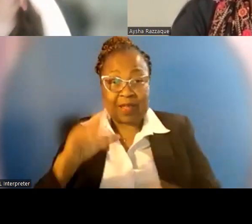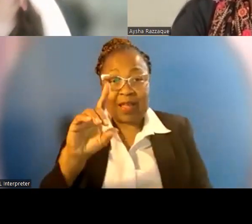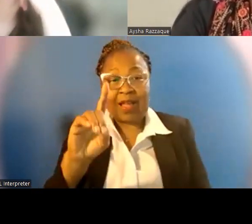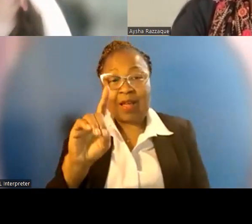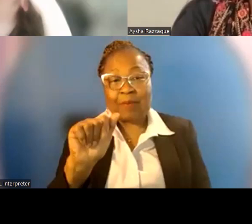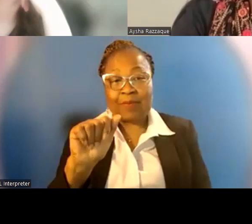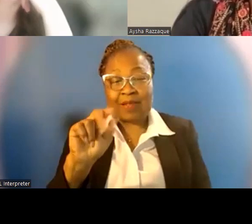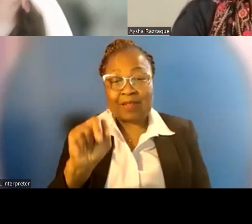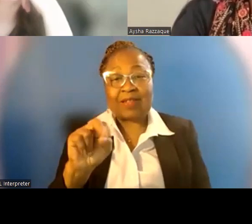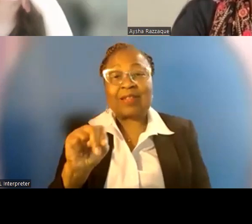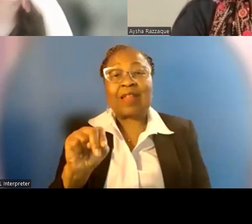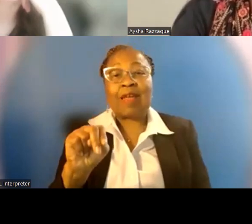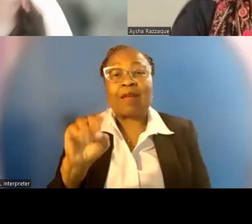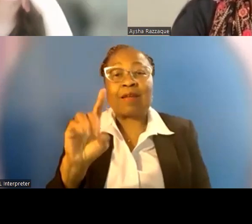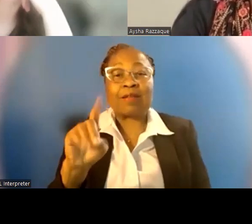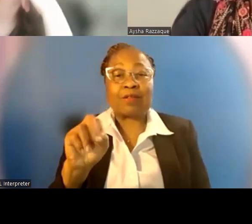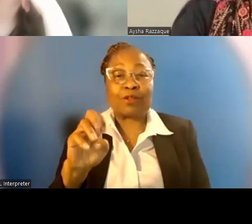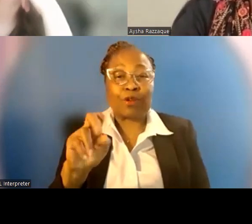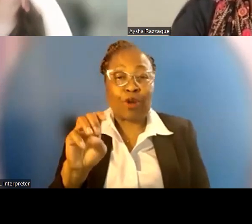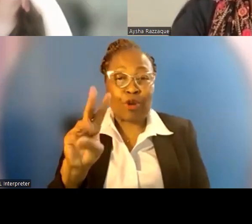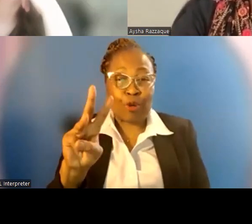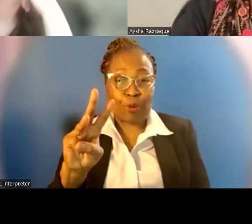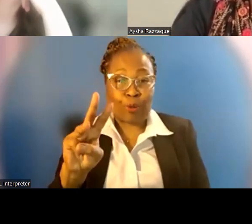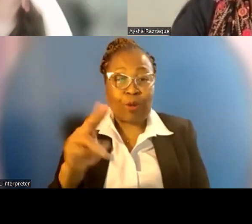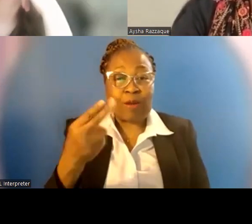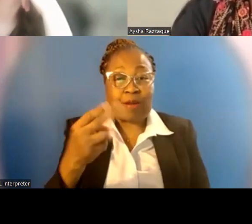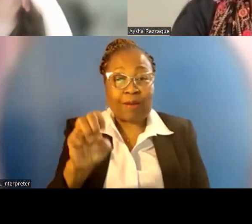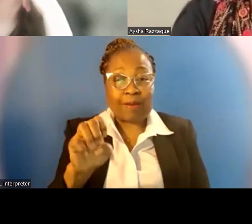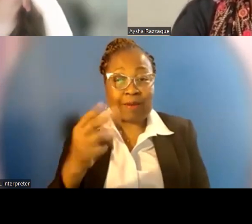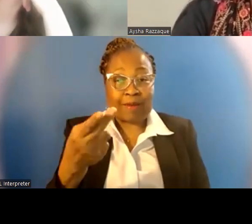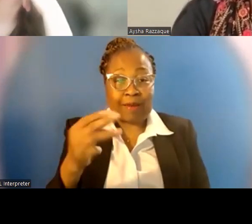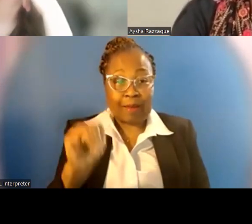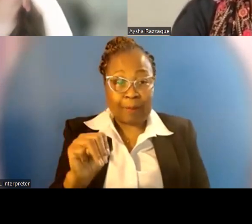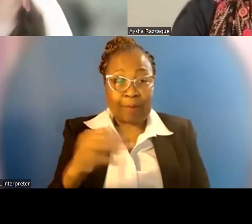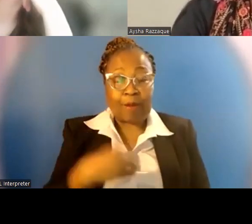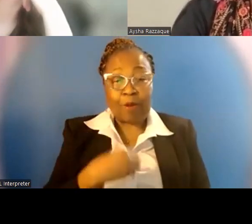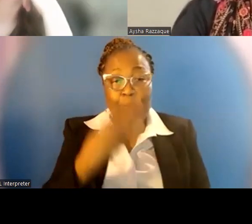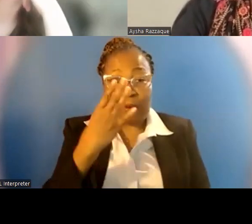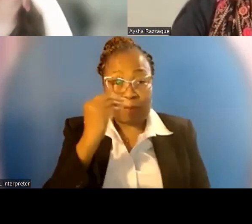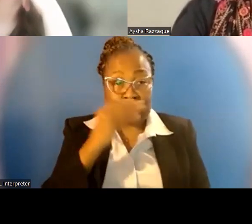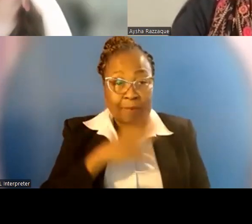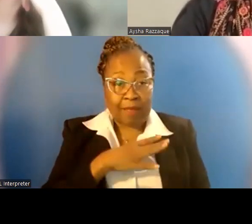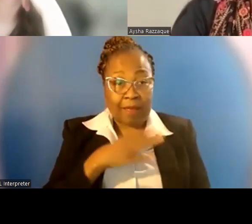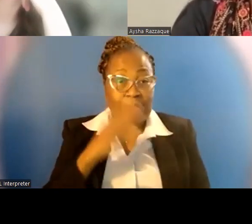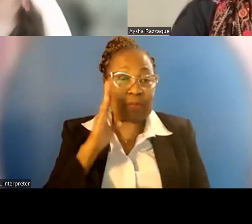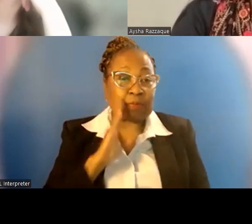I use he, him pronouns and I am a white male with brown hair.